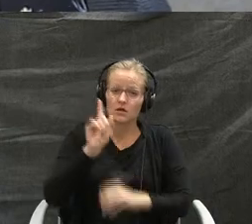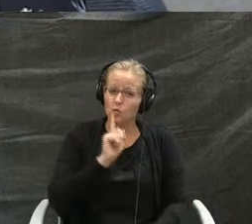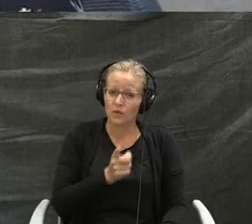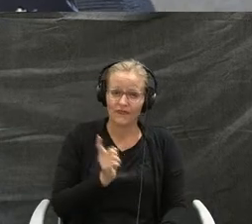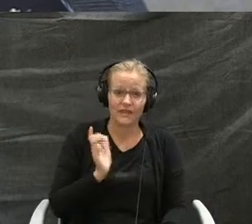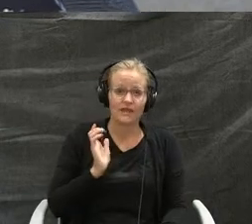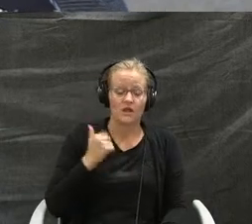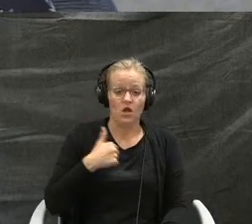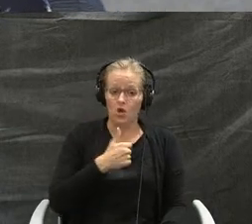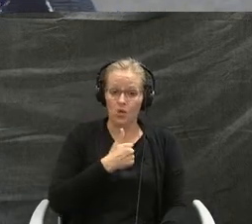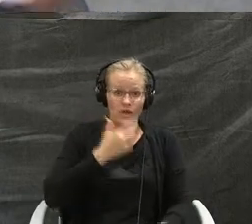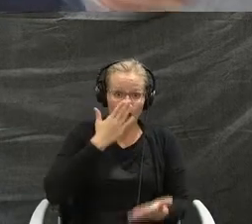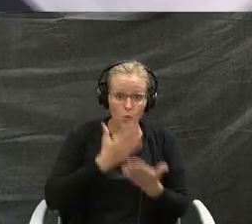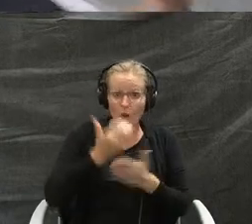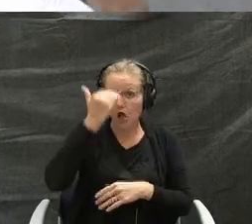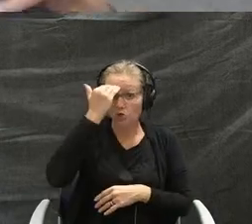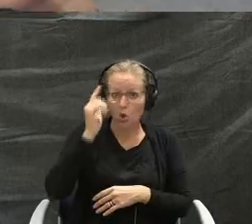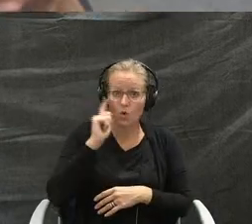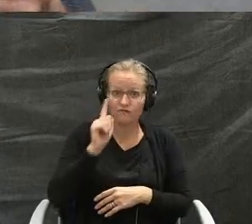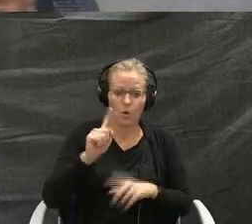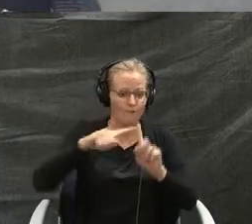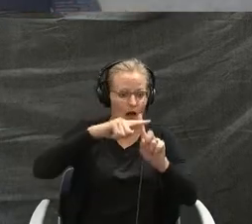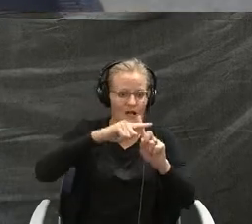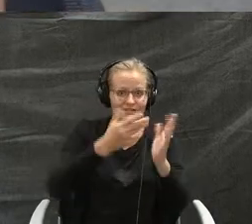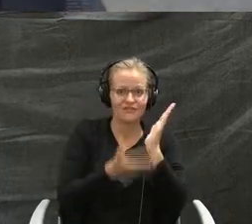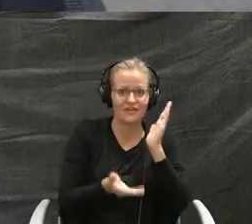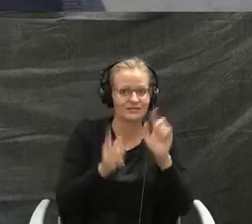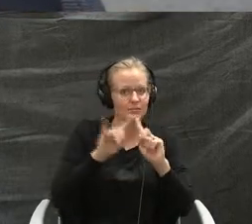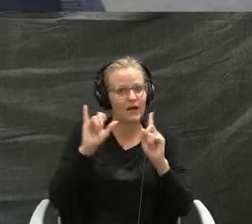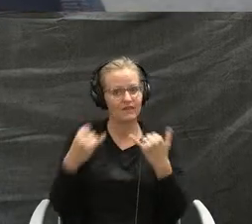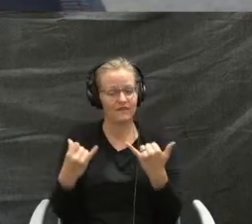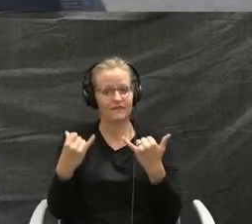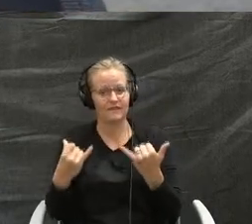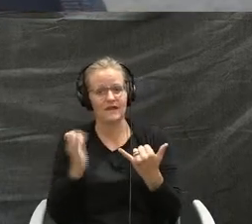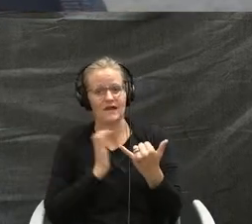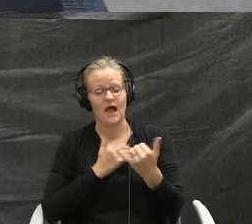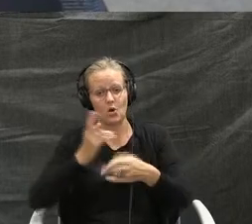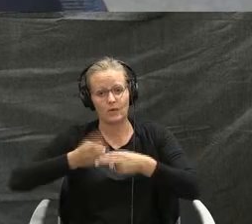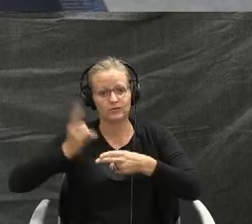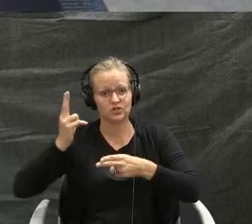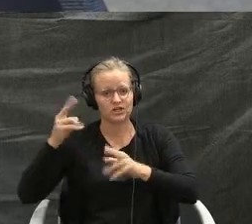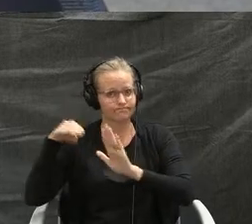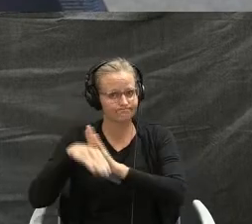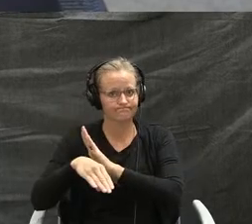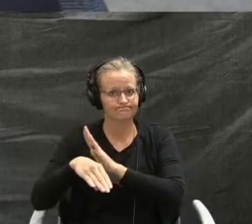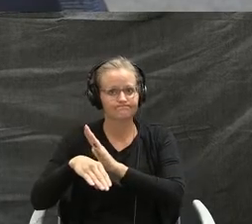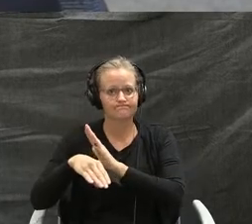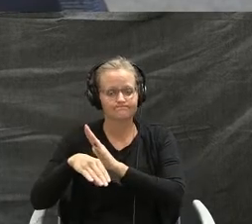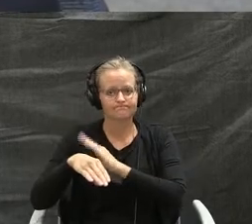There are of course other considerations, but these two major points support a liberal school reopening plan.